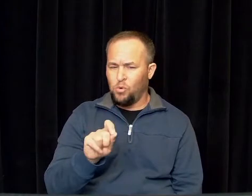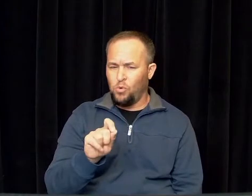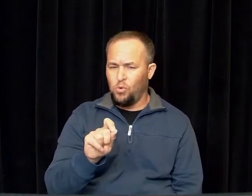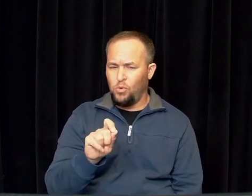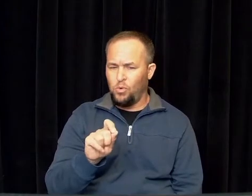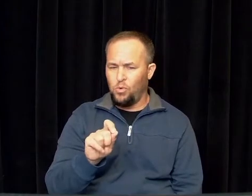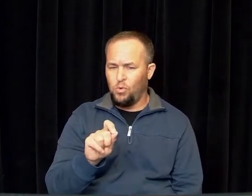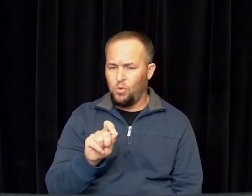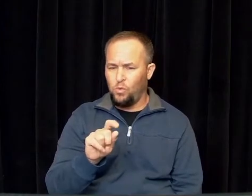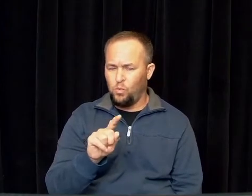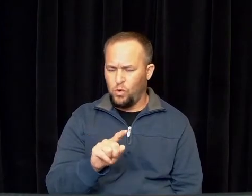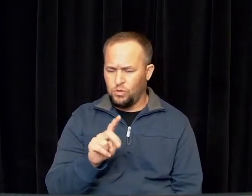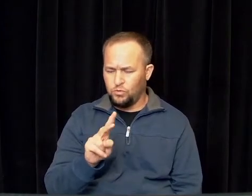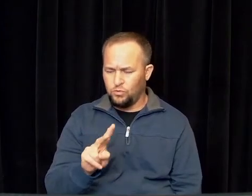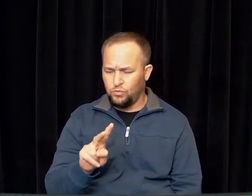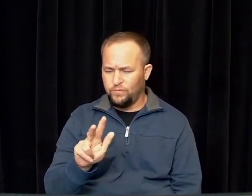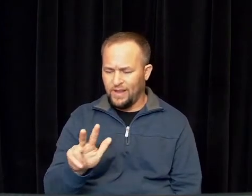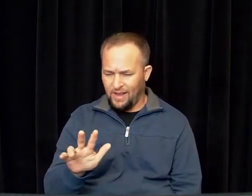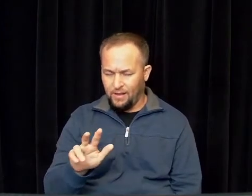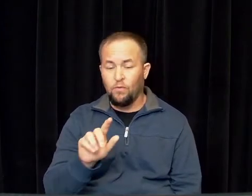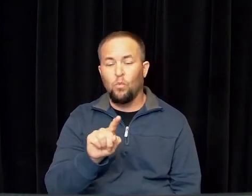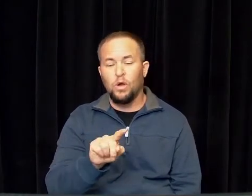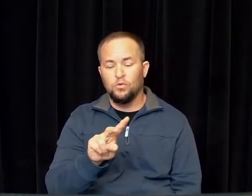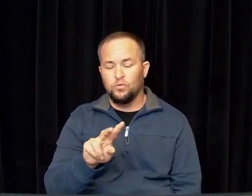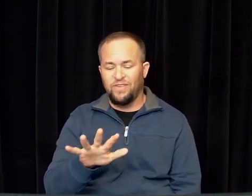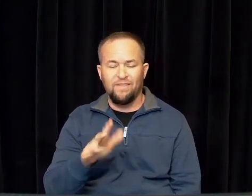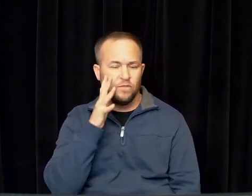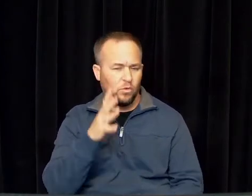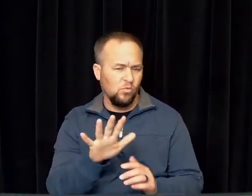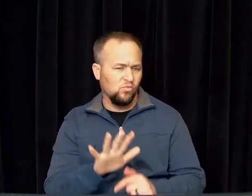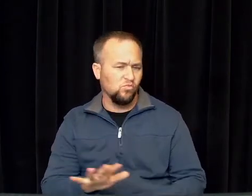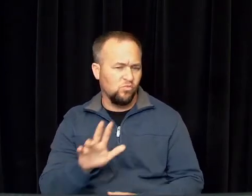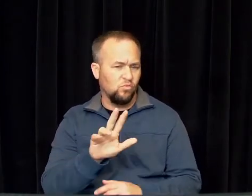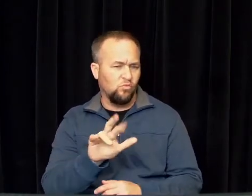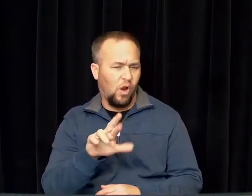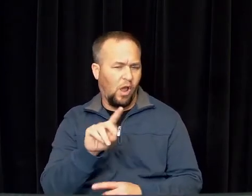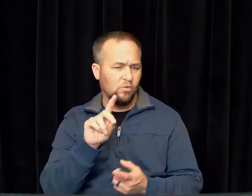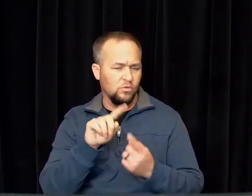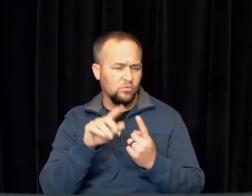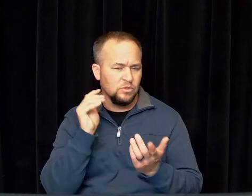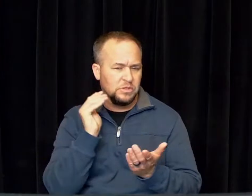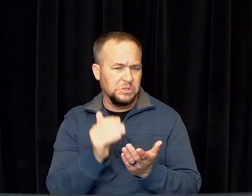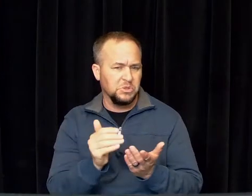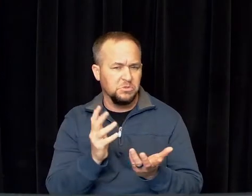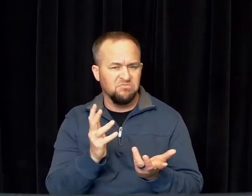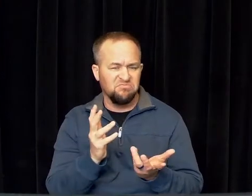1 2 5 so I'm just going to go ahead and round to the nearest just kind of, well I'll